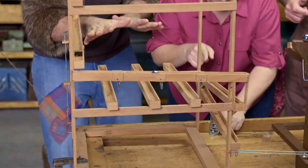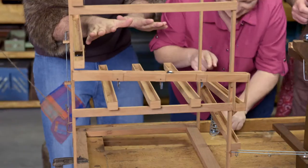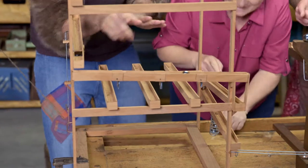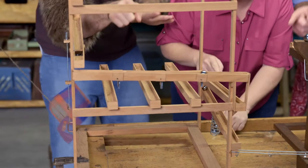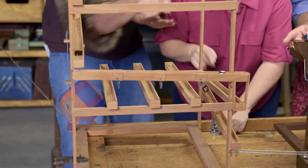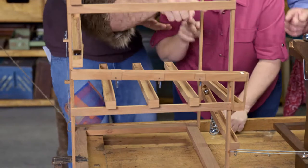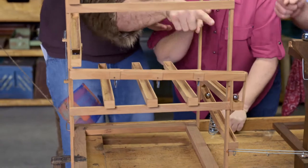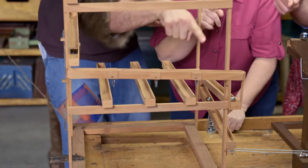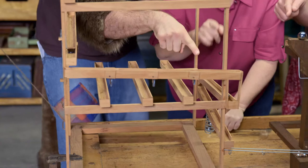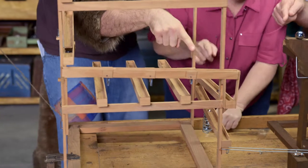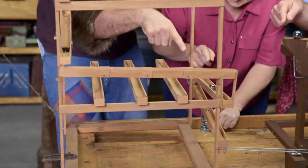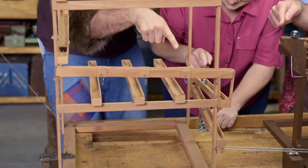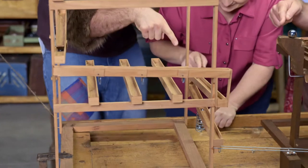Oh, oh, look, look.